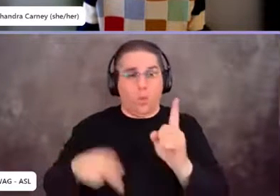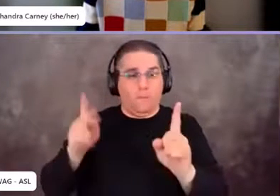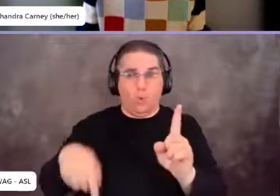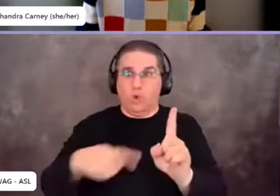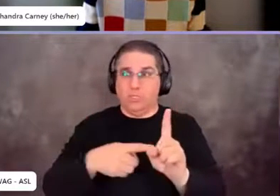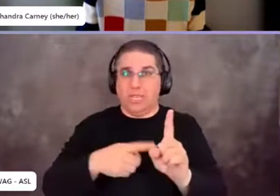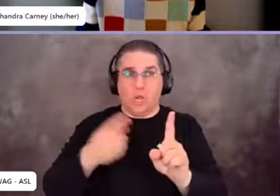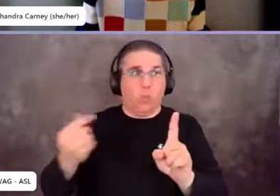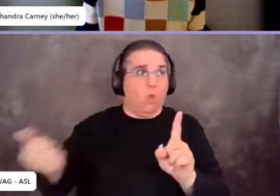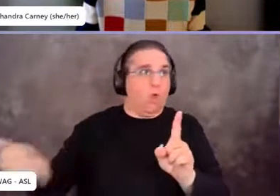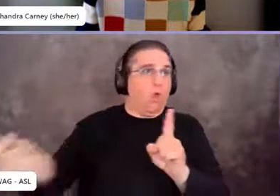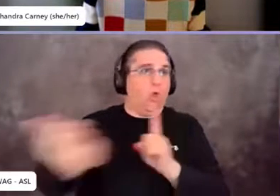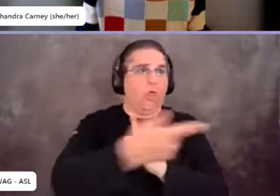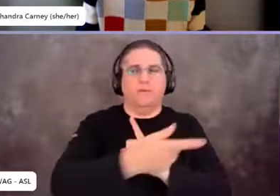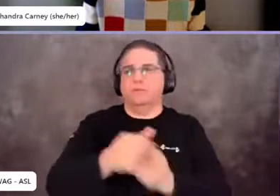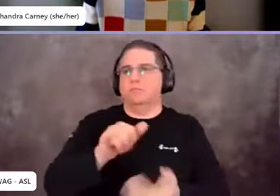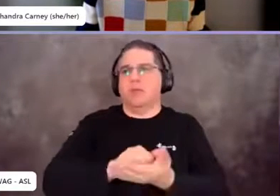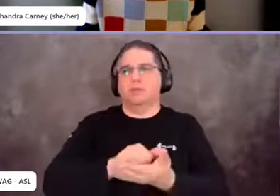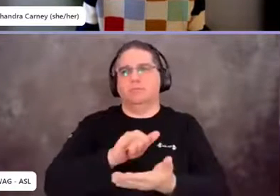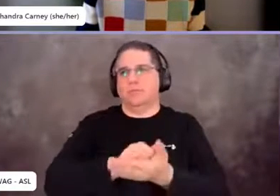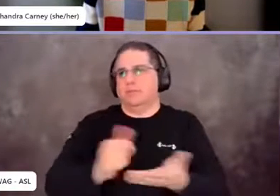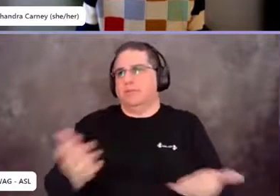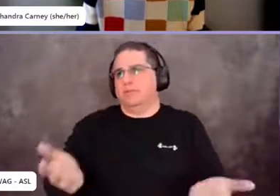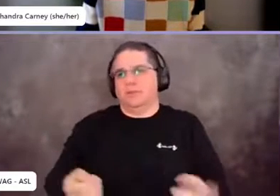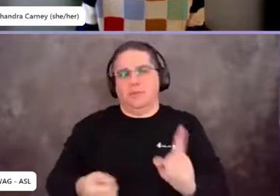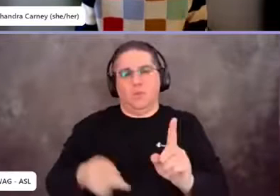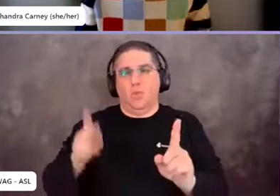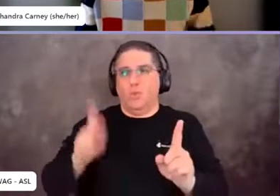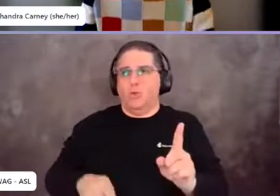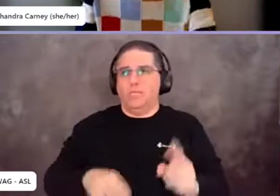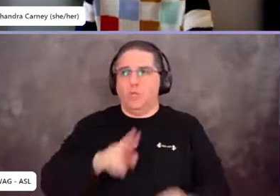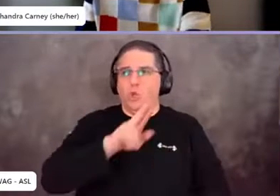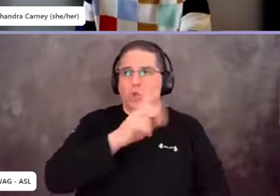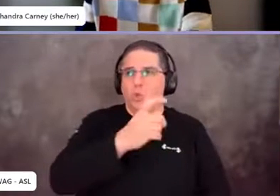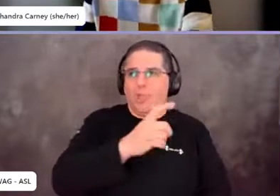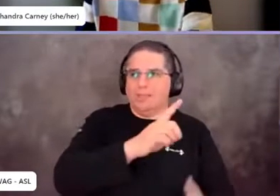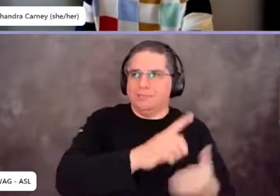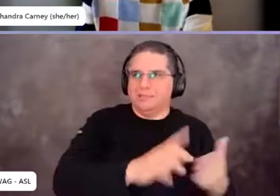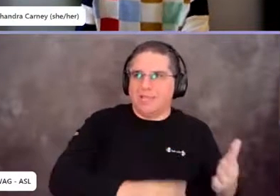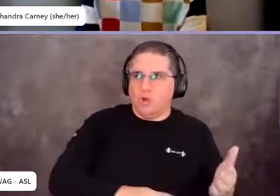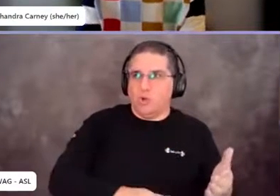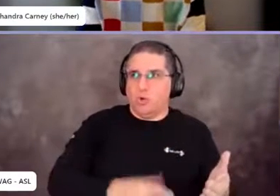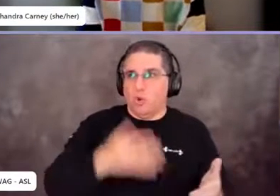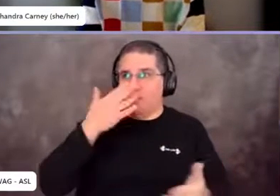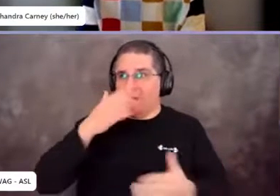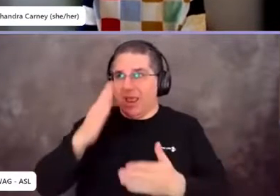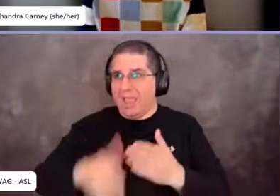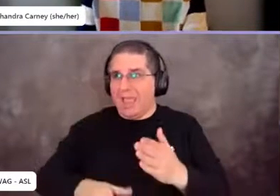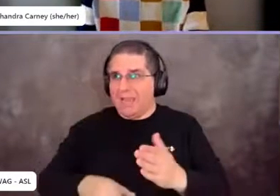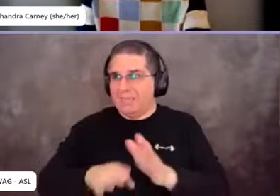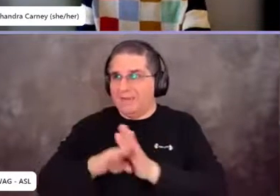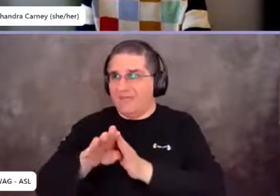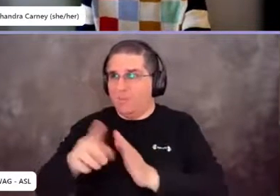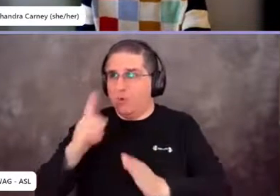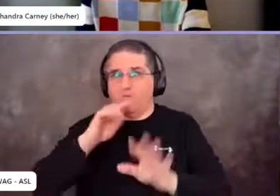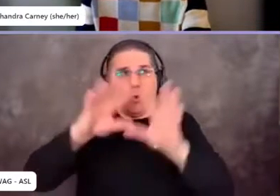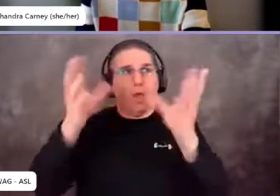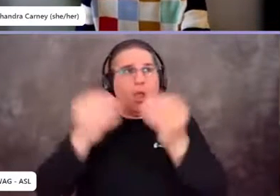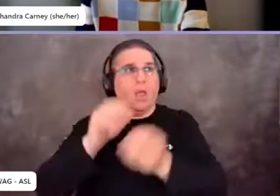or each product or each area within the company, it's impossible to do for one person because you only want